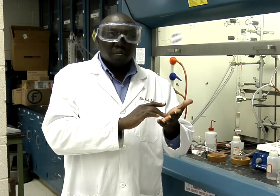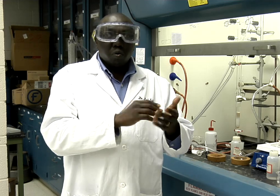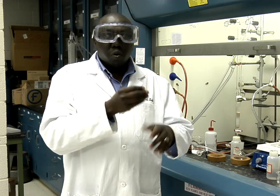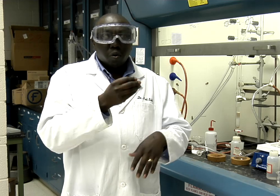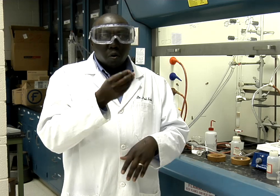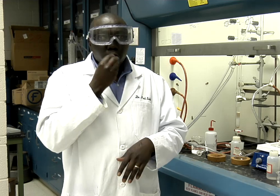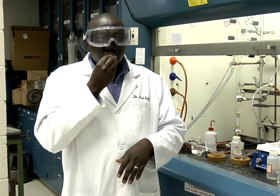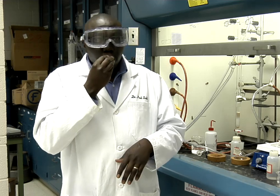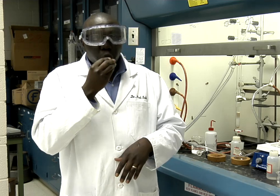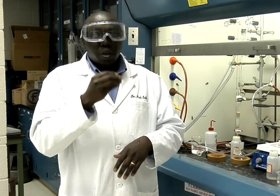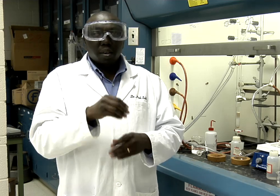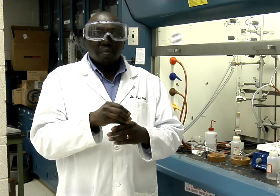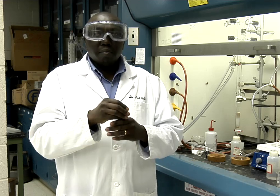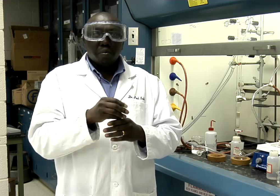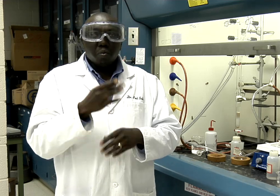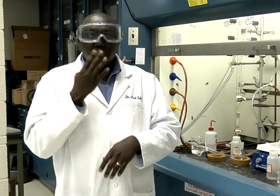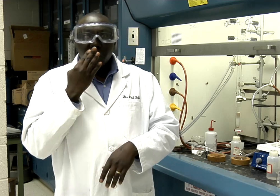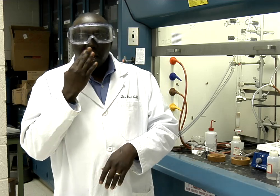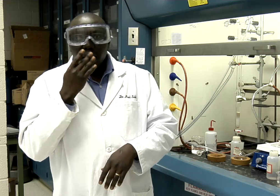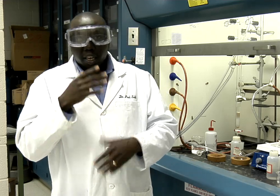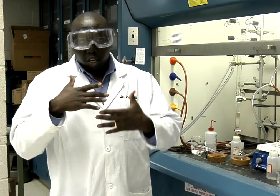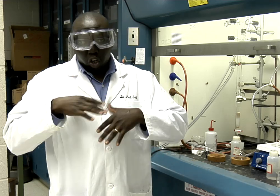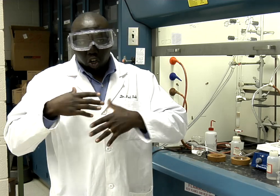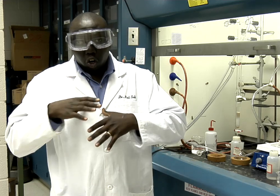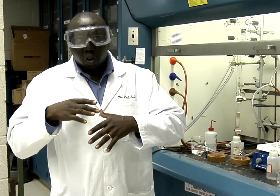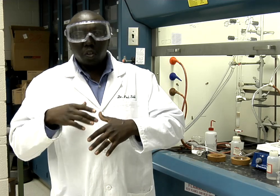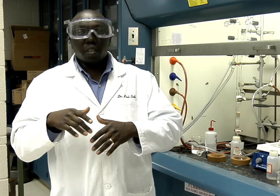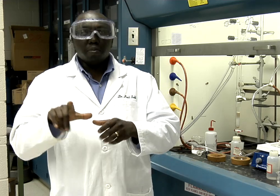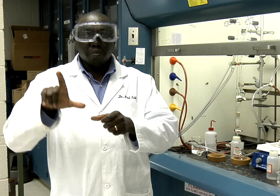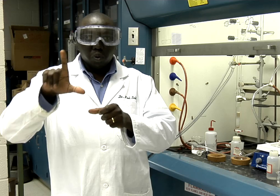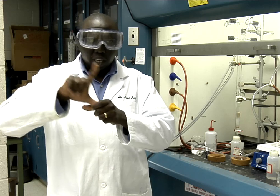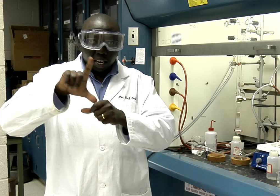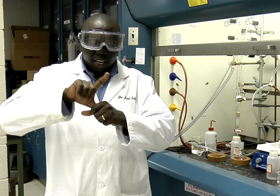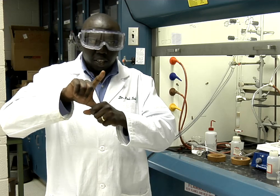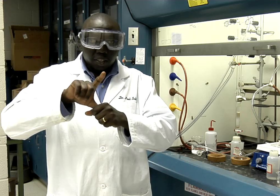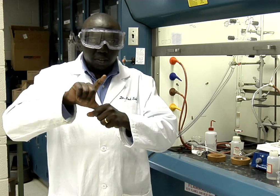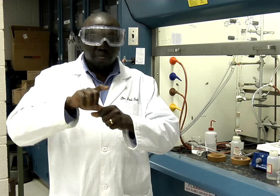food, coloring, clothes, and liquids.